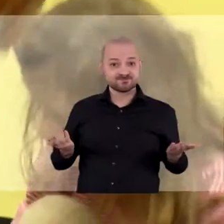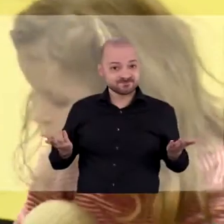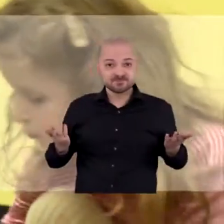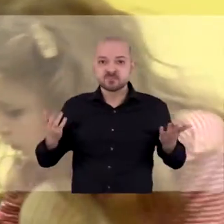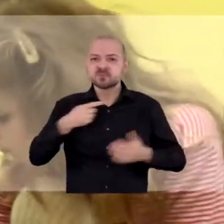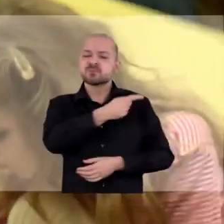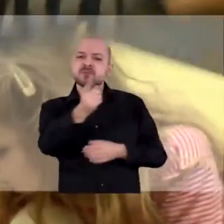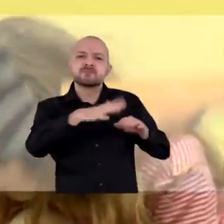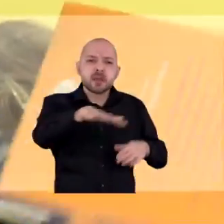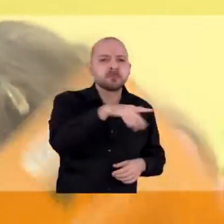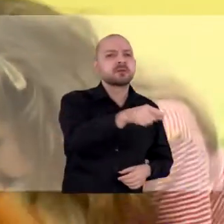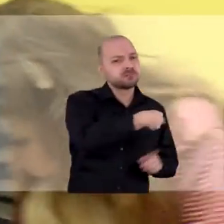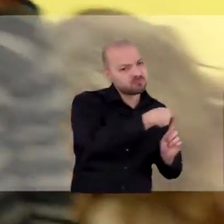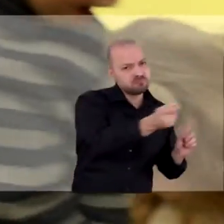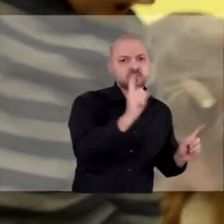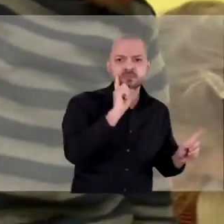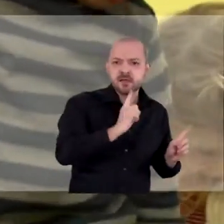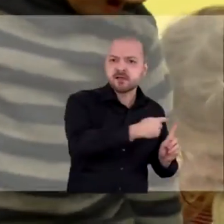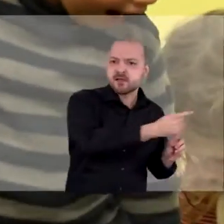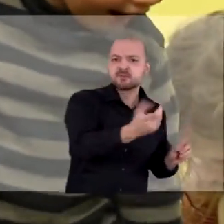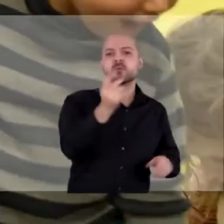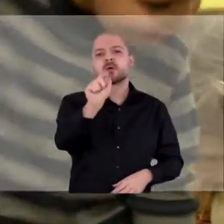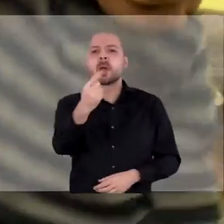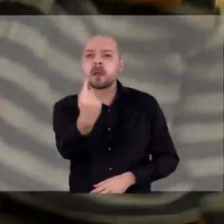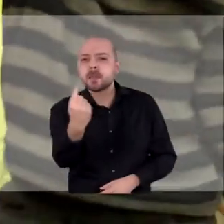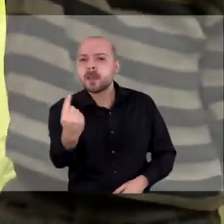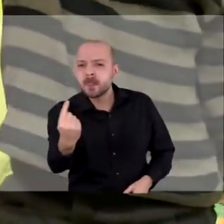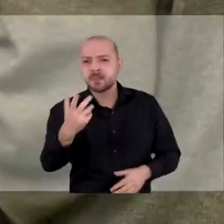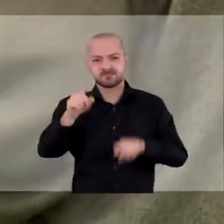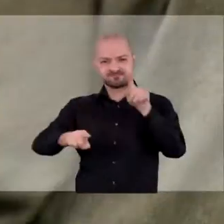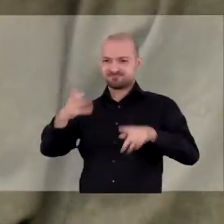In some families all the members are deaf, in others just one member.